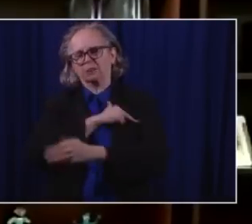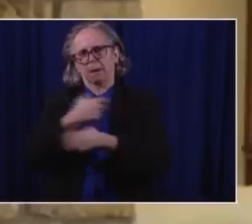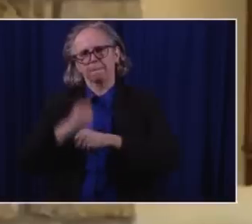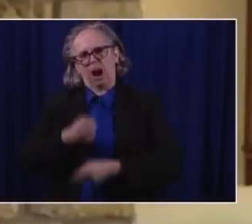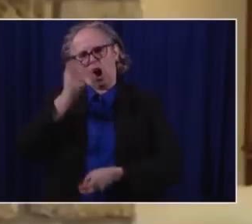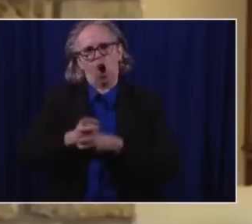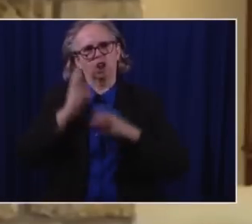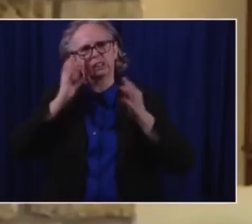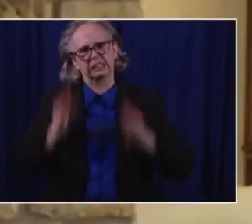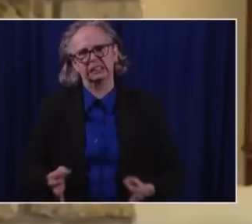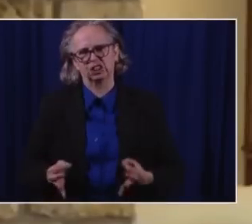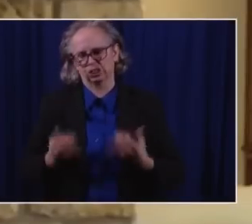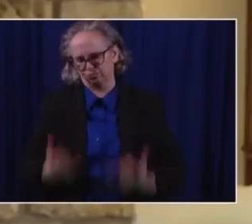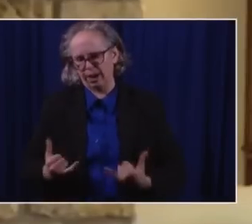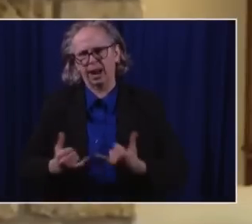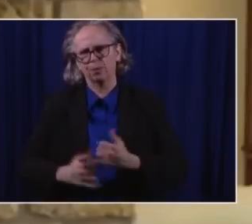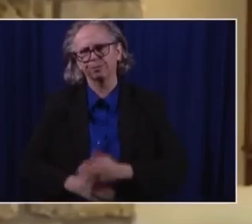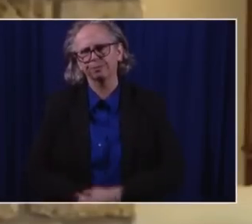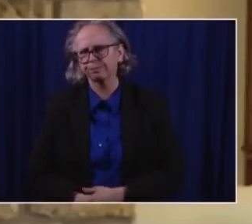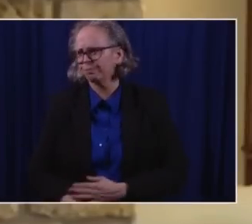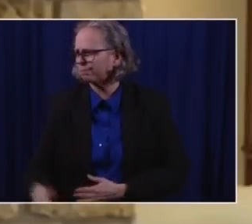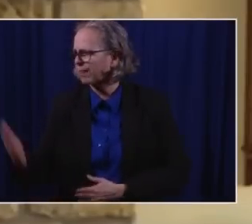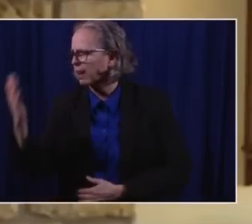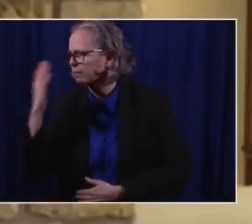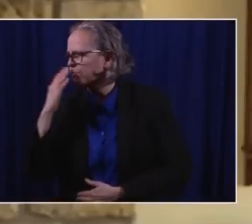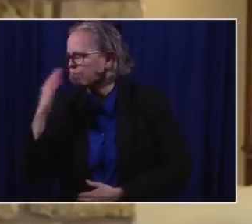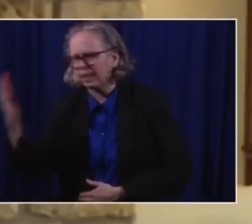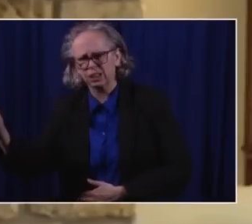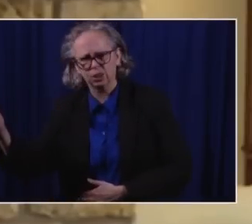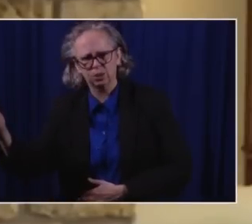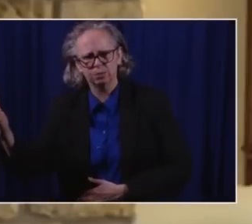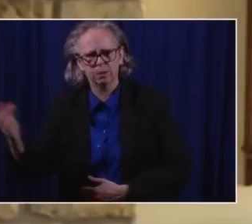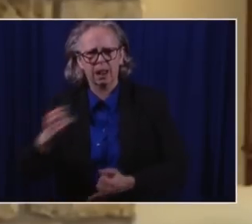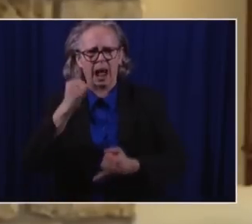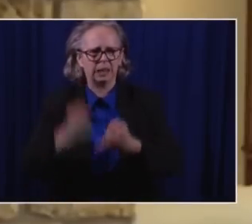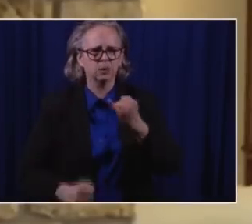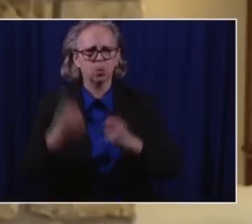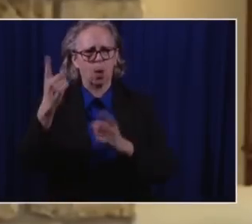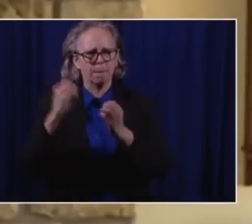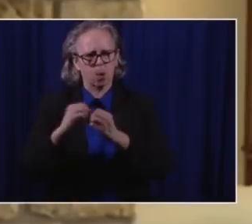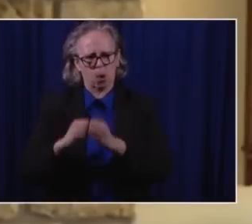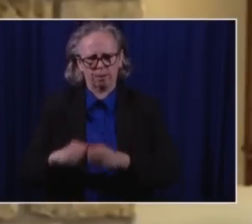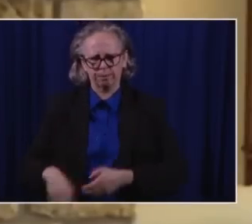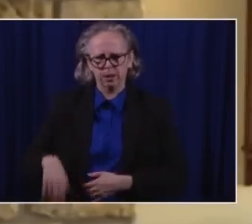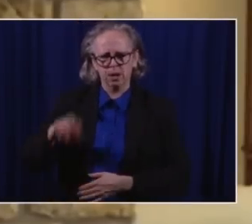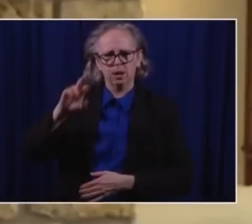increases. We're going to need to make more more decisions about how triage and take care of patients appropriately.